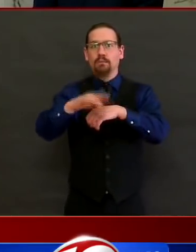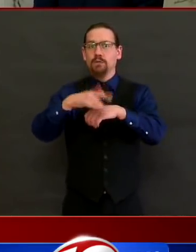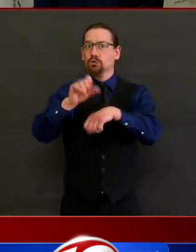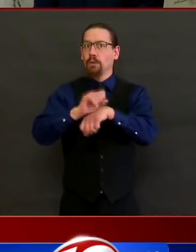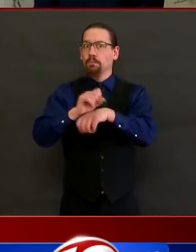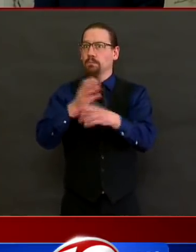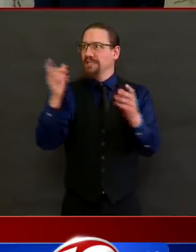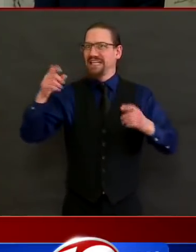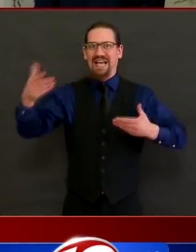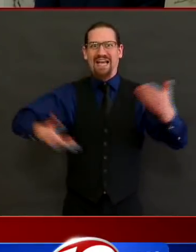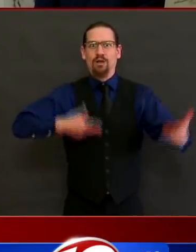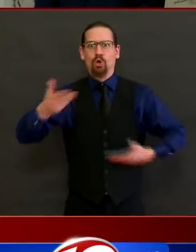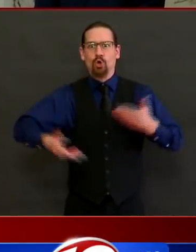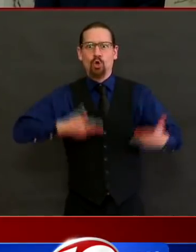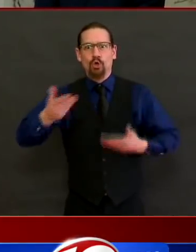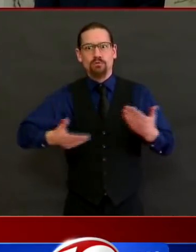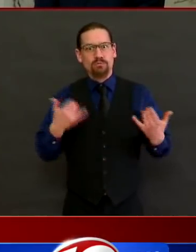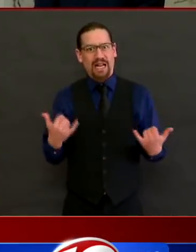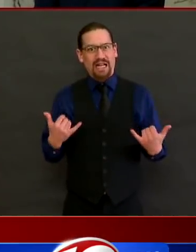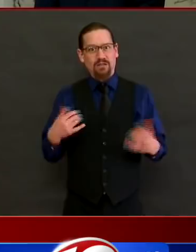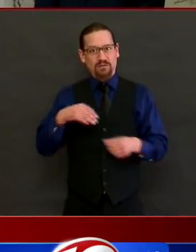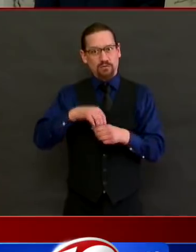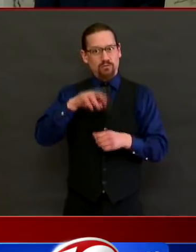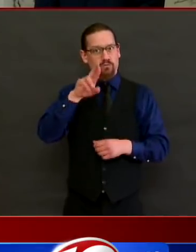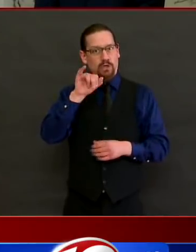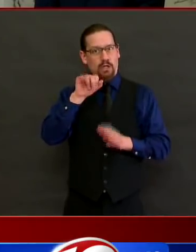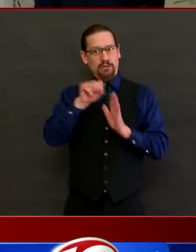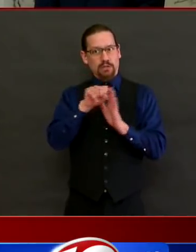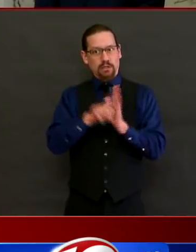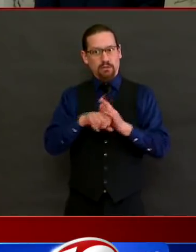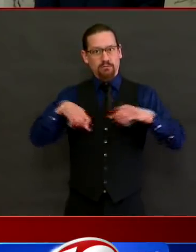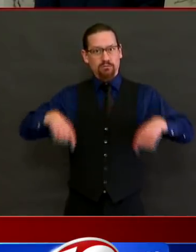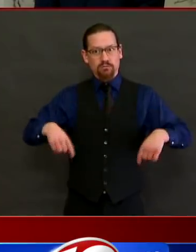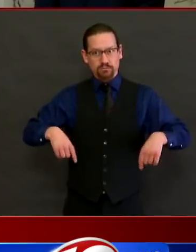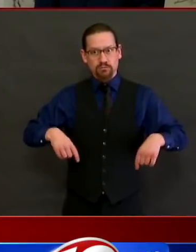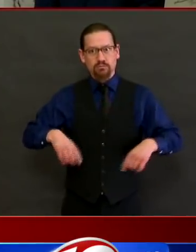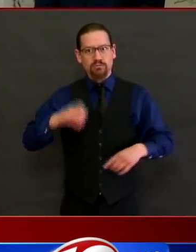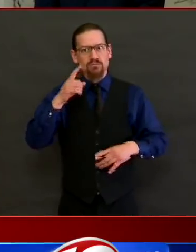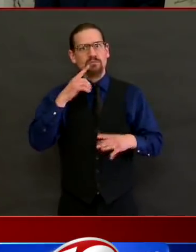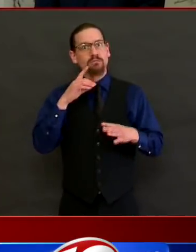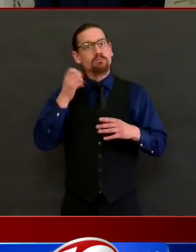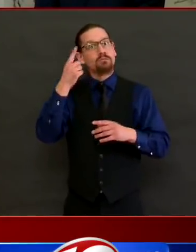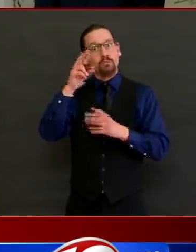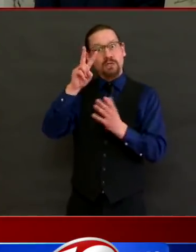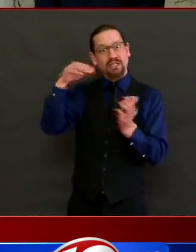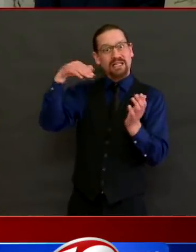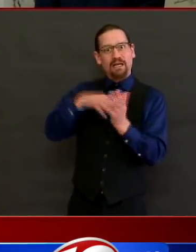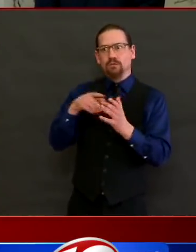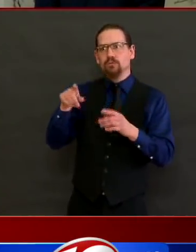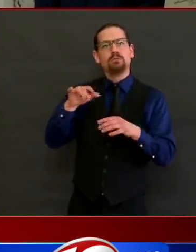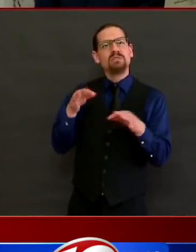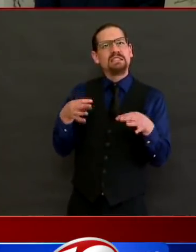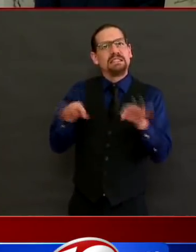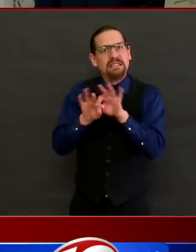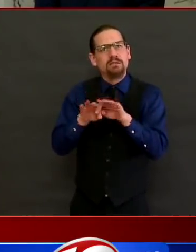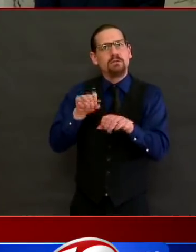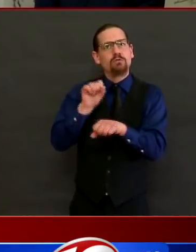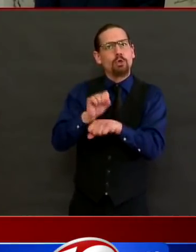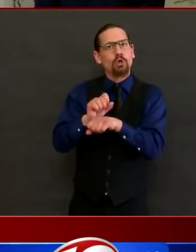ARE AFRAID TO GO TO WORK. THAT IS WHY I AM ASKING YOU TO BE BRAVE. THERE ARE NEARLY 2000 OPENINGS IN RHODE ISLAND FOR JOBS THAT